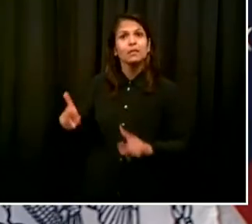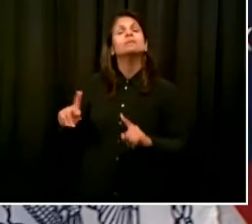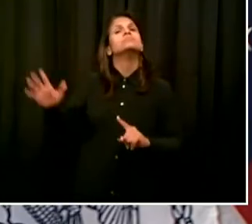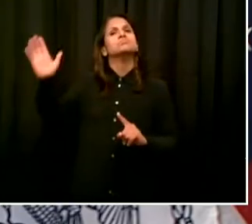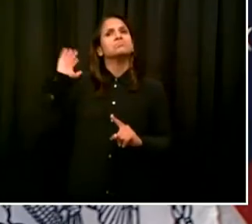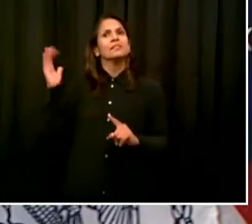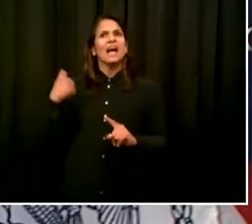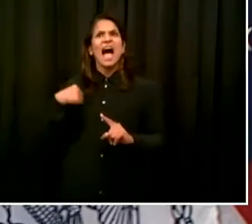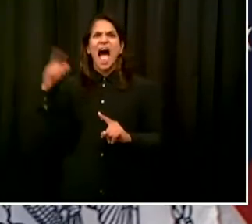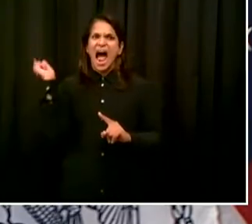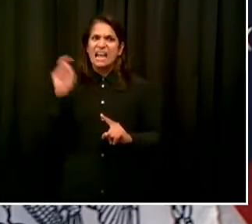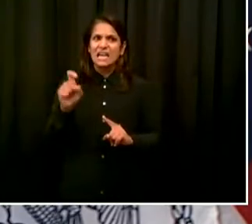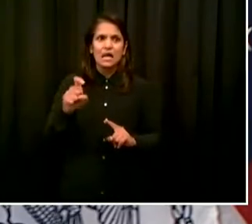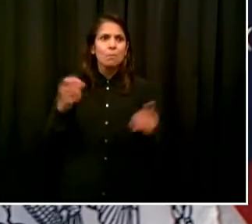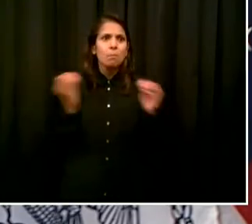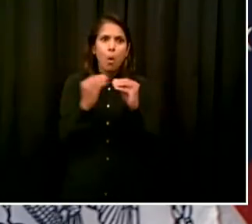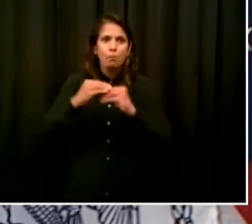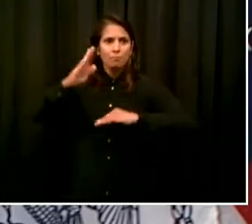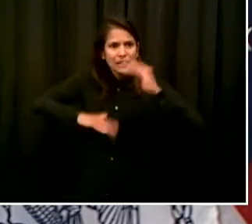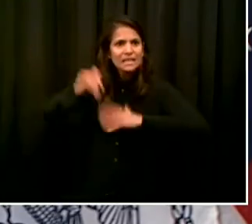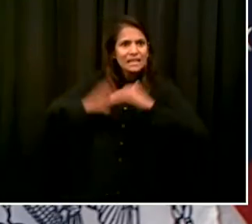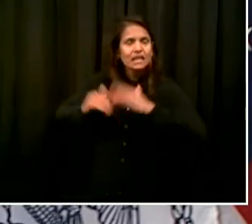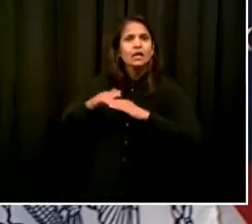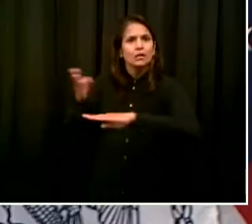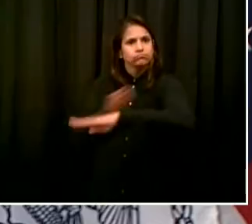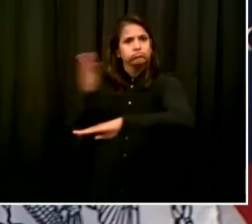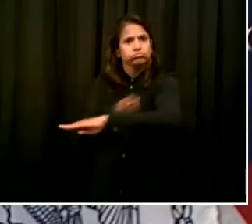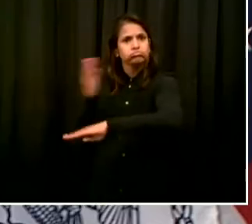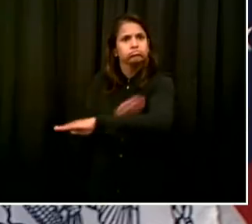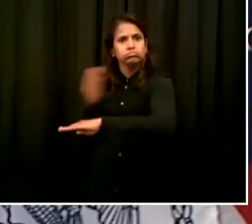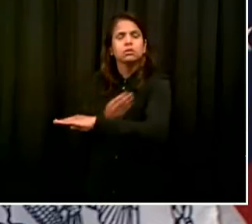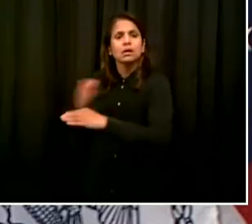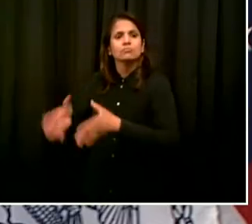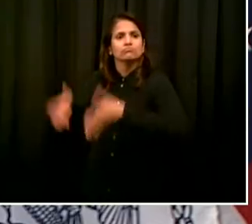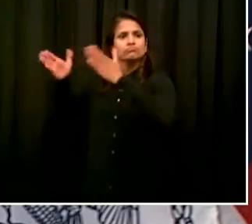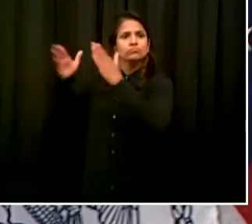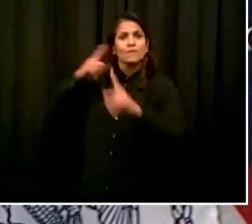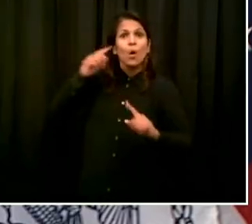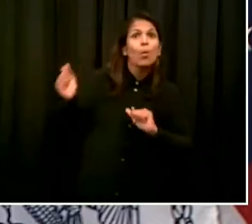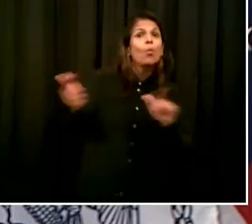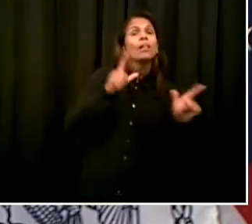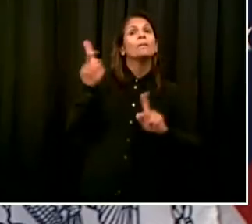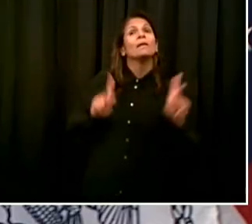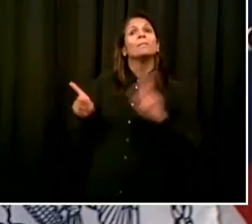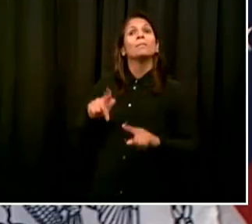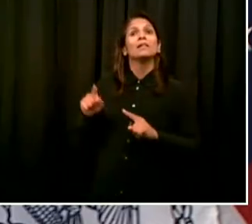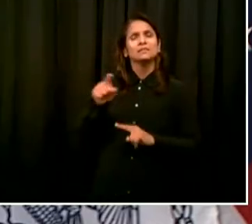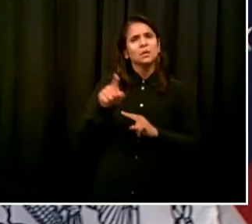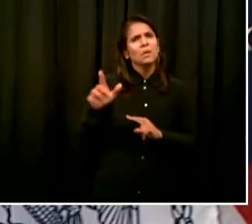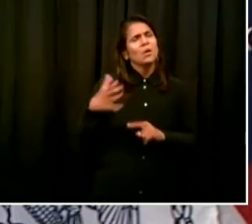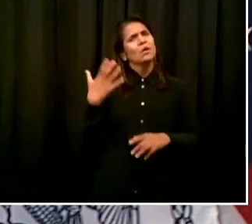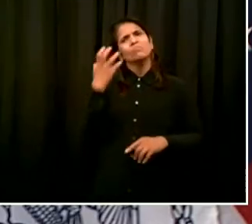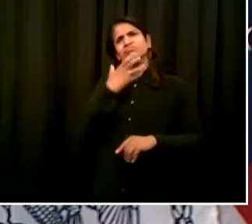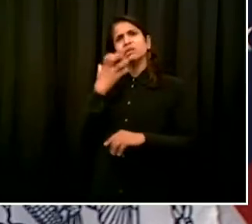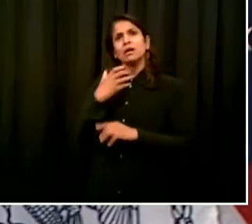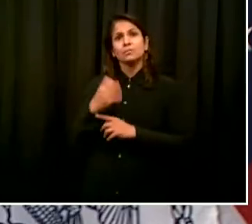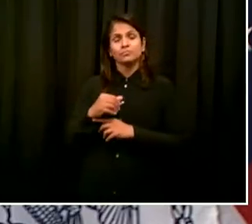SLOWS. YOU'RE GOING TO SEE MORE AFFORDABLE HOUSING DEVELOPMENT. WE'VE SEEN THAT